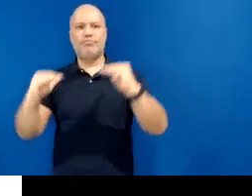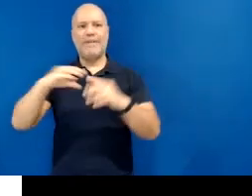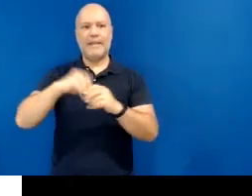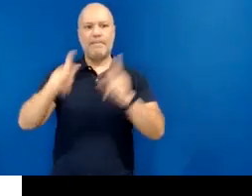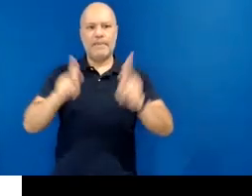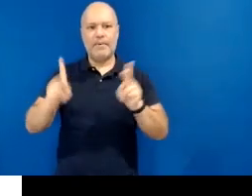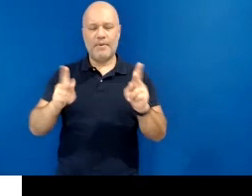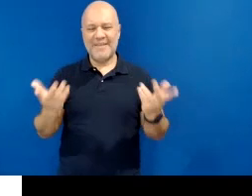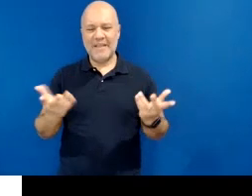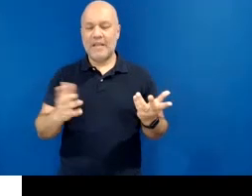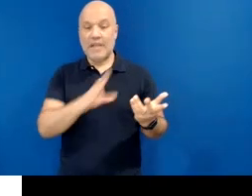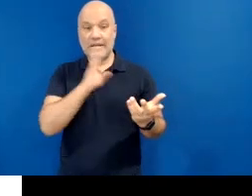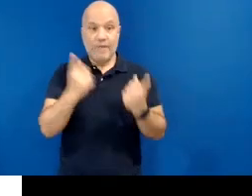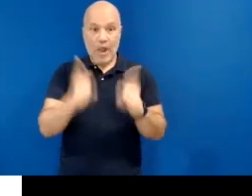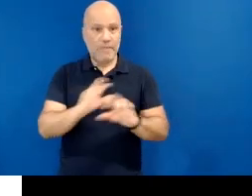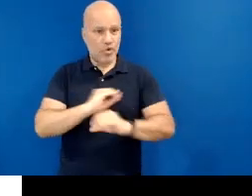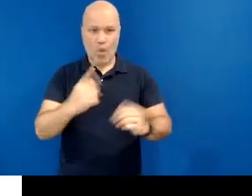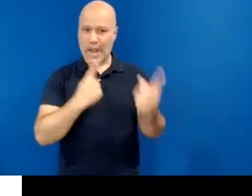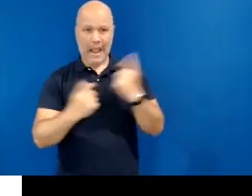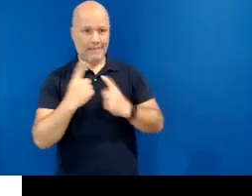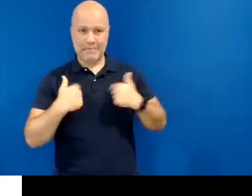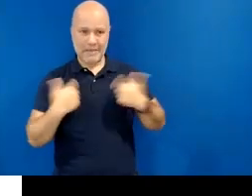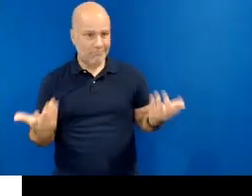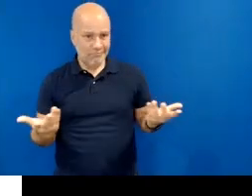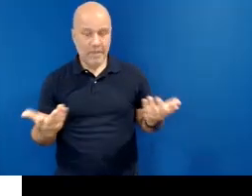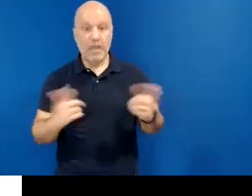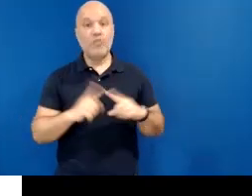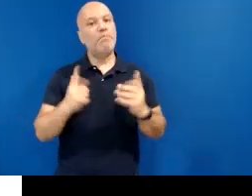And so I want to move forward with help making my students feel